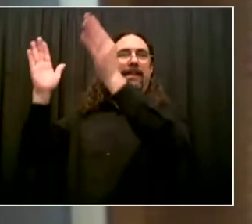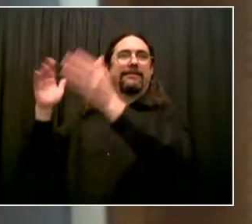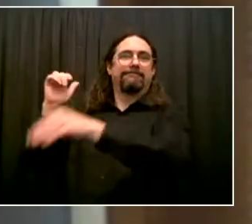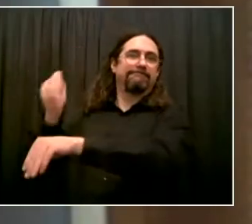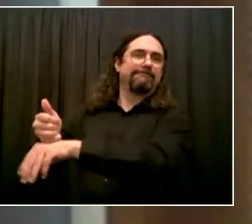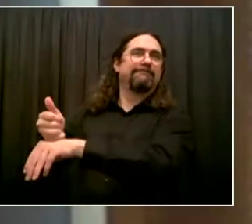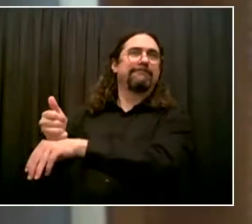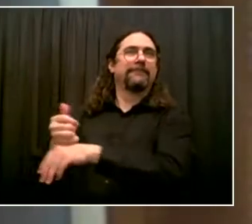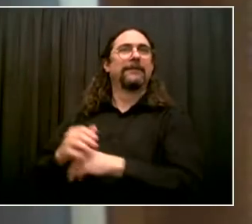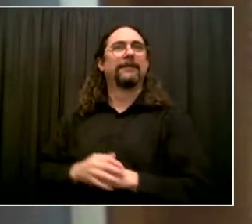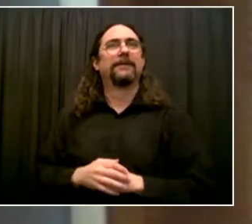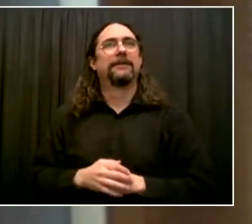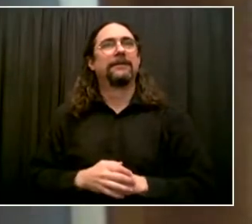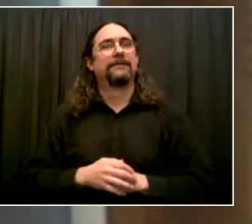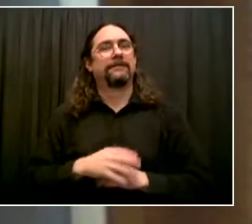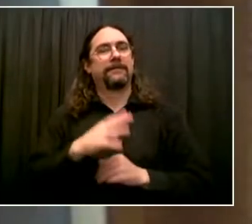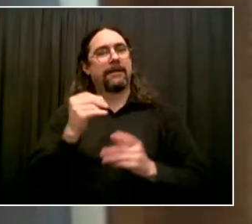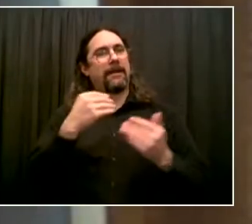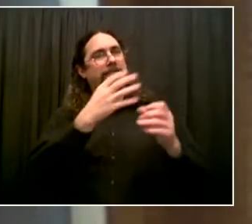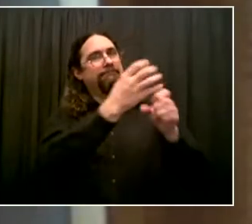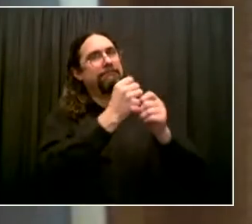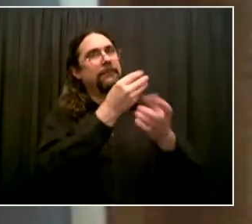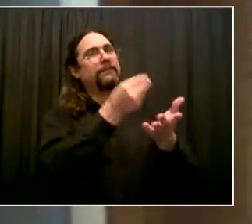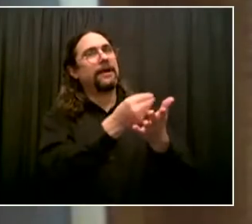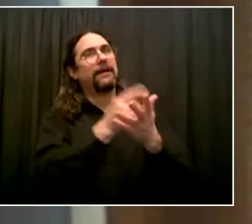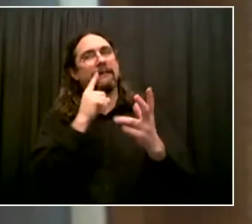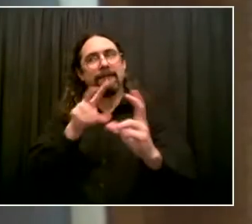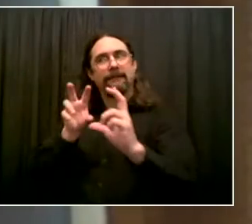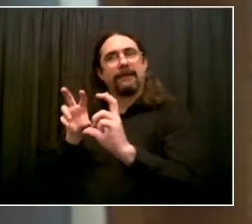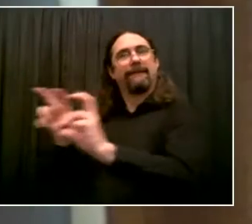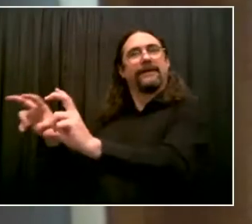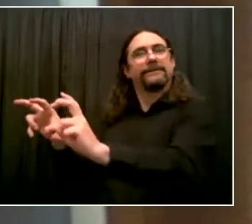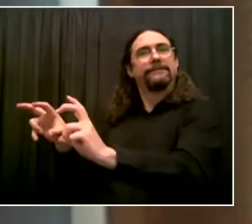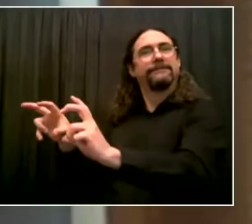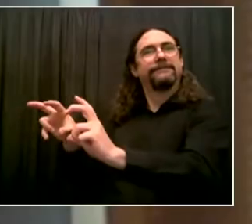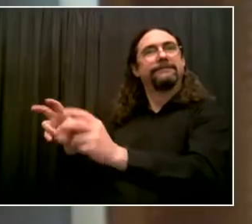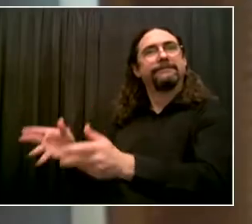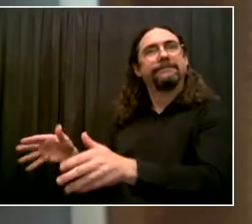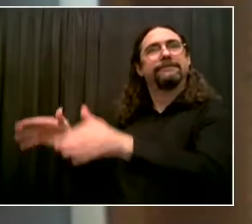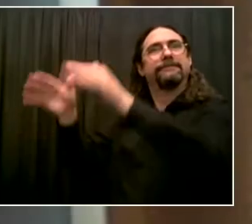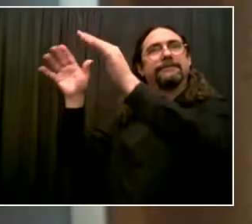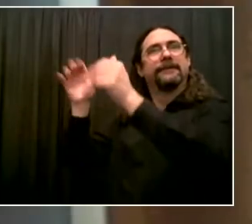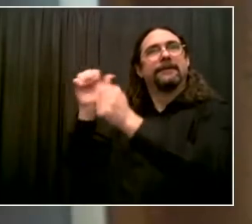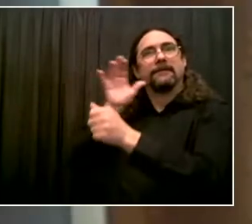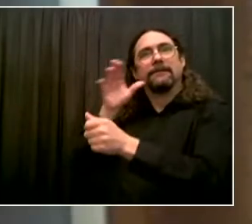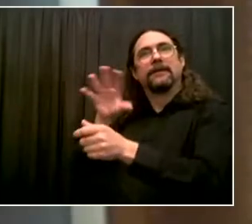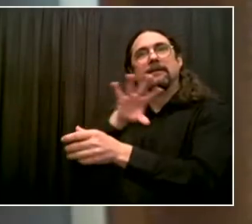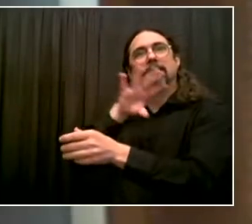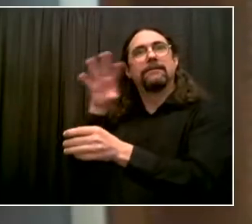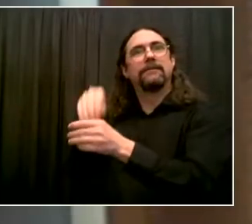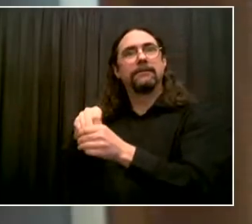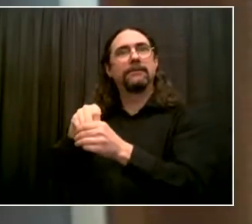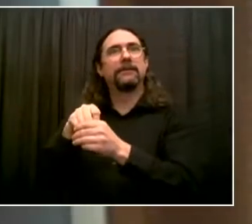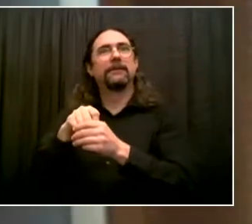A START OF A PROMISE RENEWED. THE REINVESTMENT INTO THE VDIISION OF THE 116TH PRECINCT